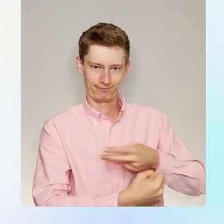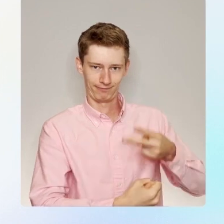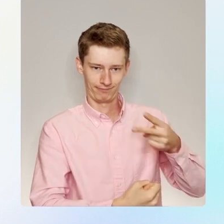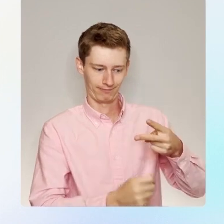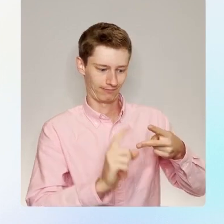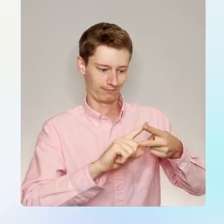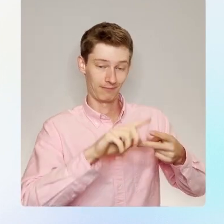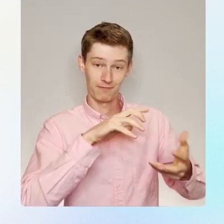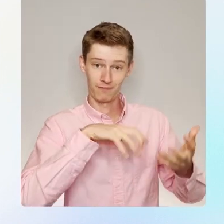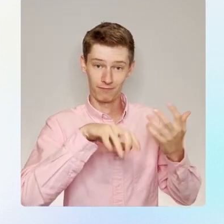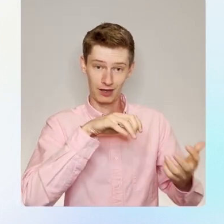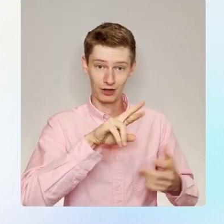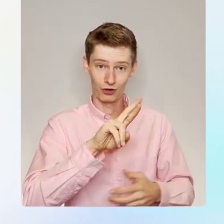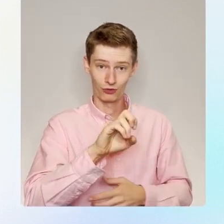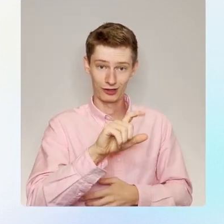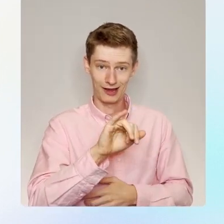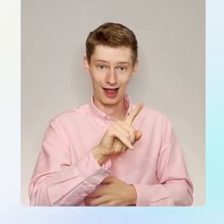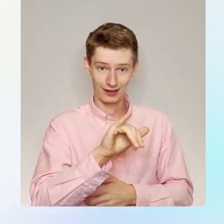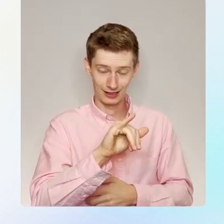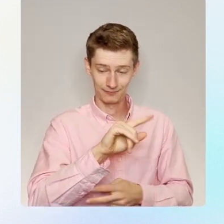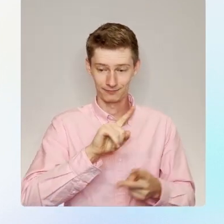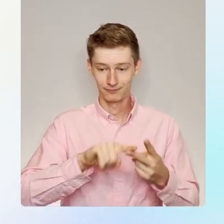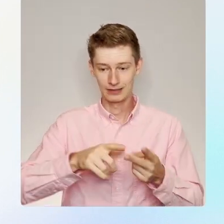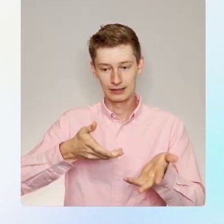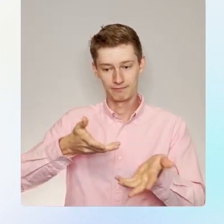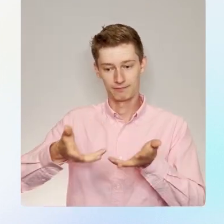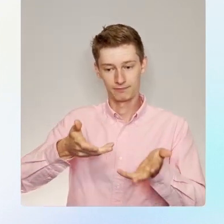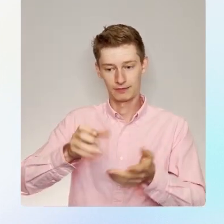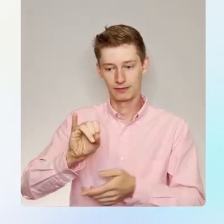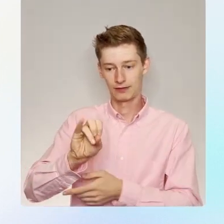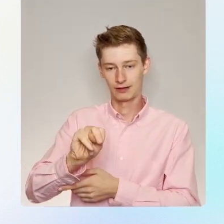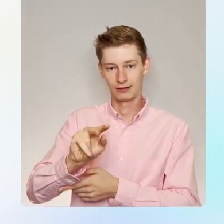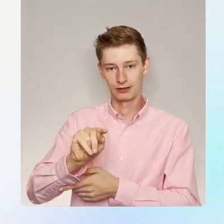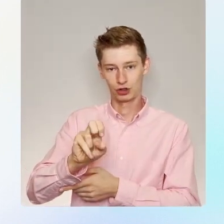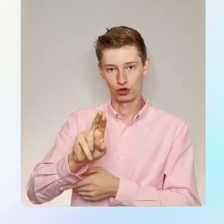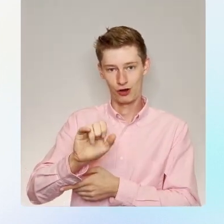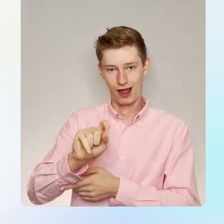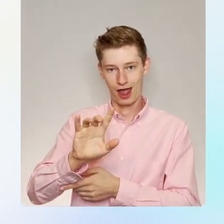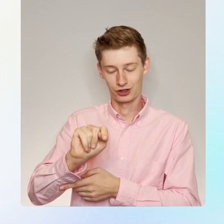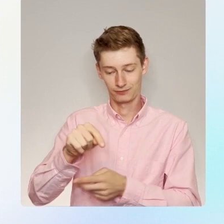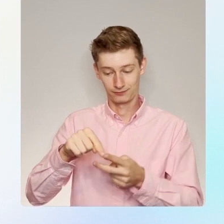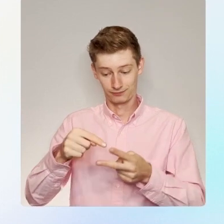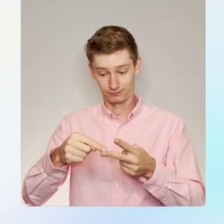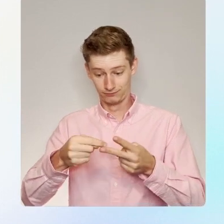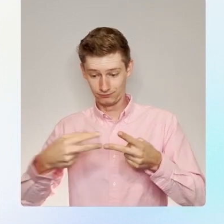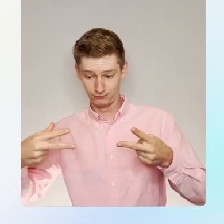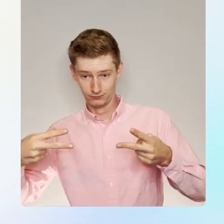Mixed Reality and our Interaction Services, which includes hand tracking and voice.